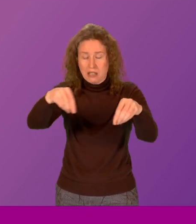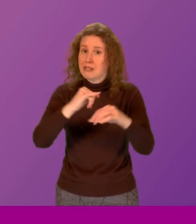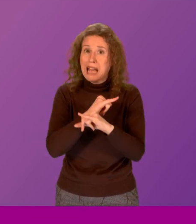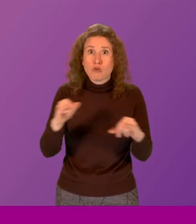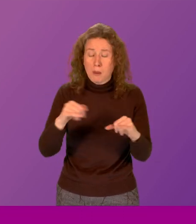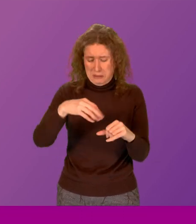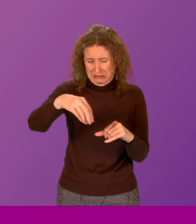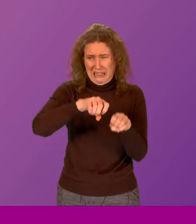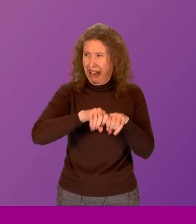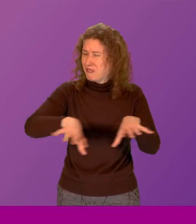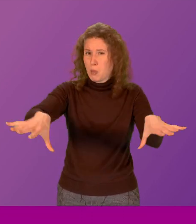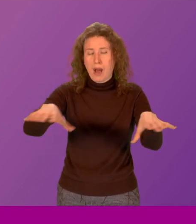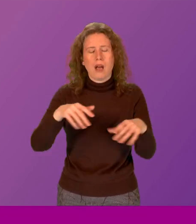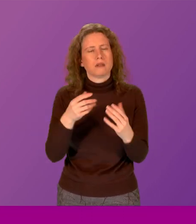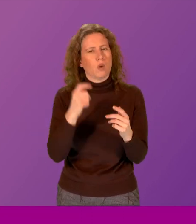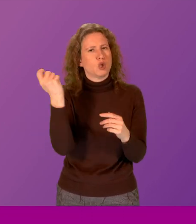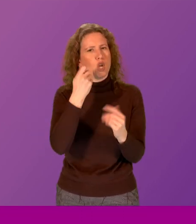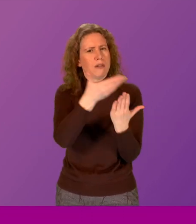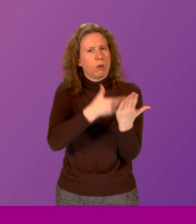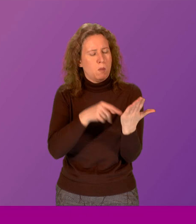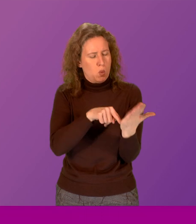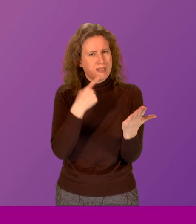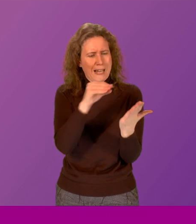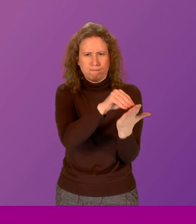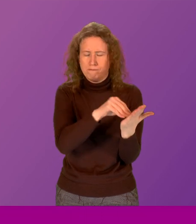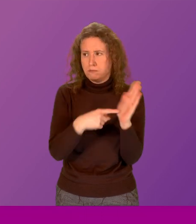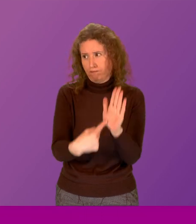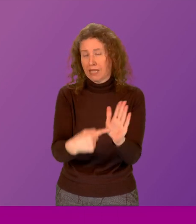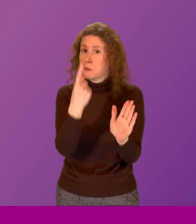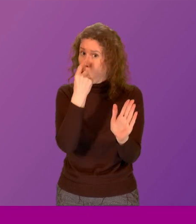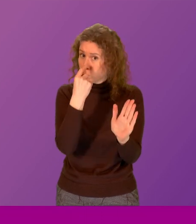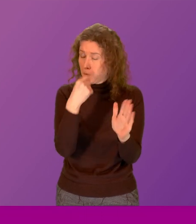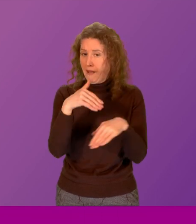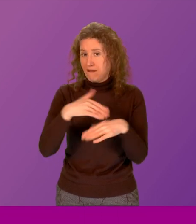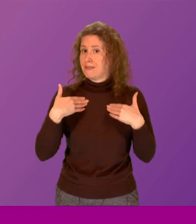as is highlighted in the University of Stirling report, it is potentially bad for health.